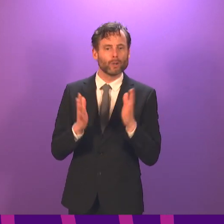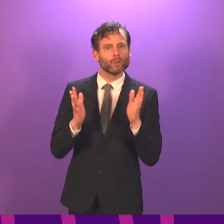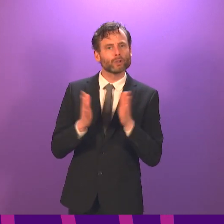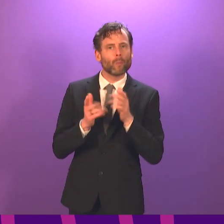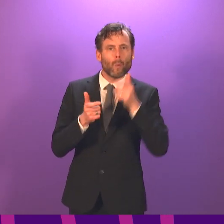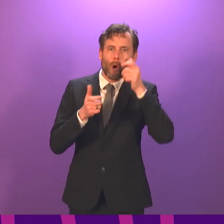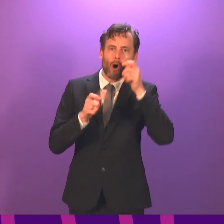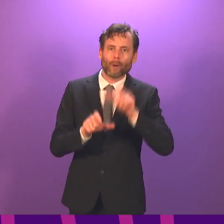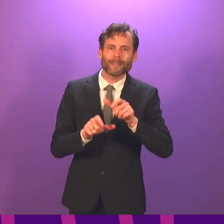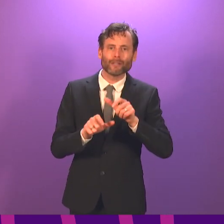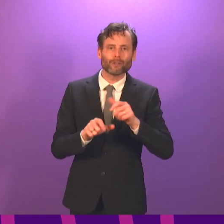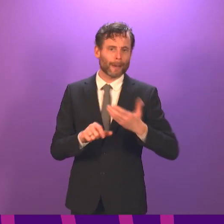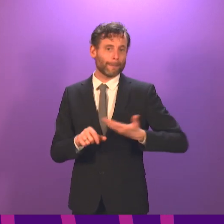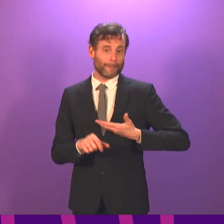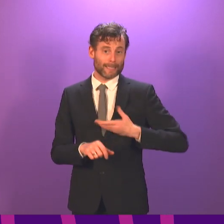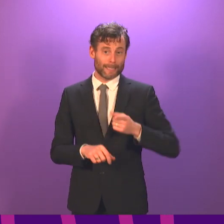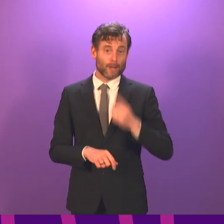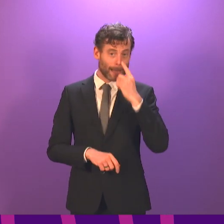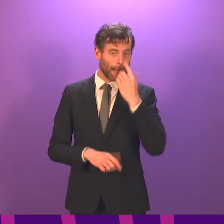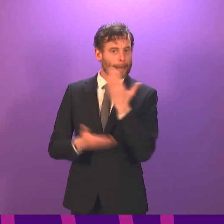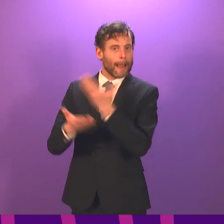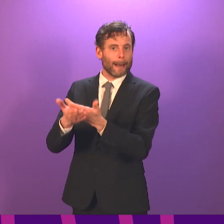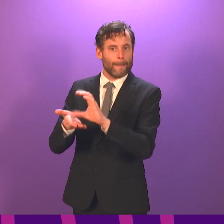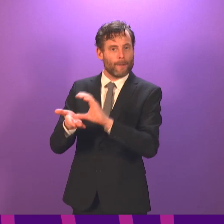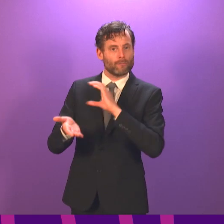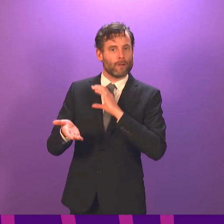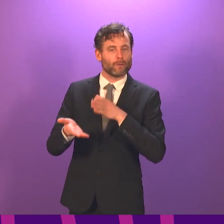strategic framework business fund, I am pleased to say that we have also agreed the expansion